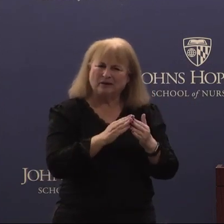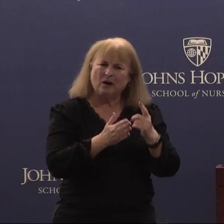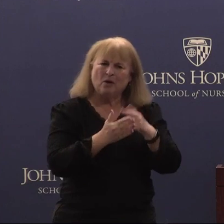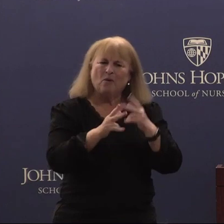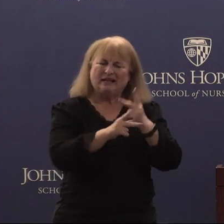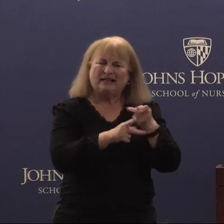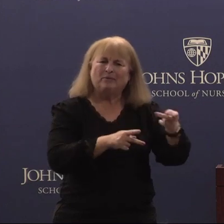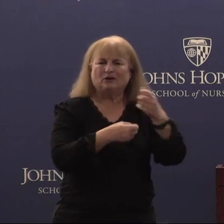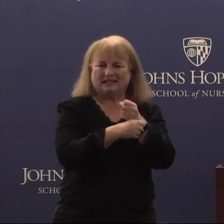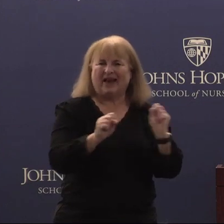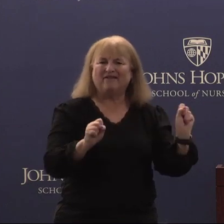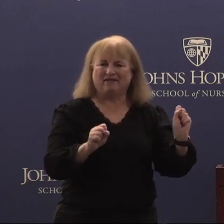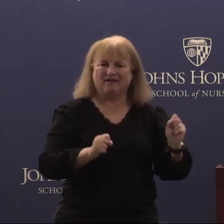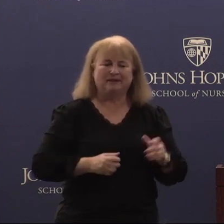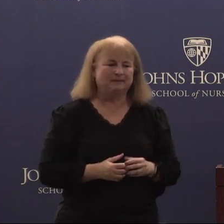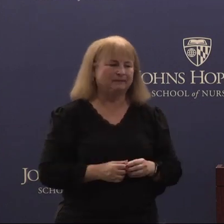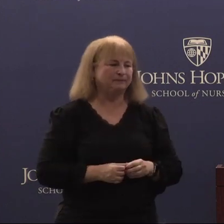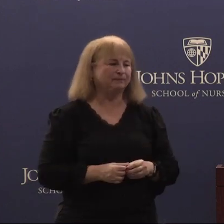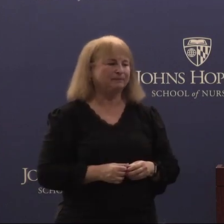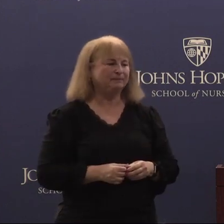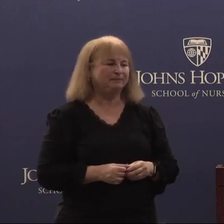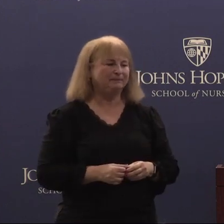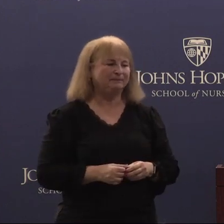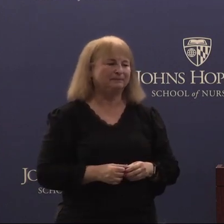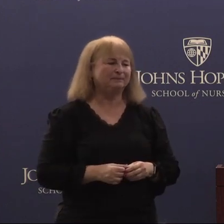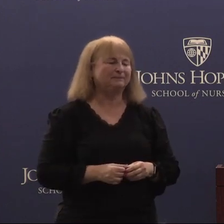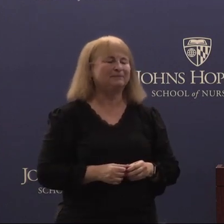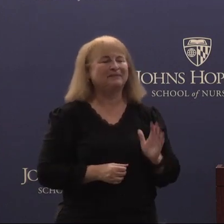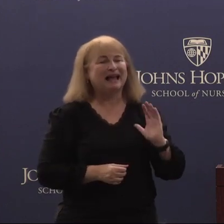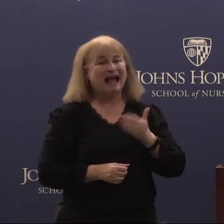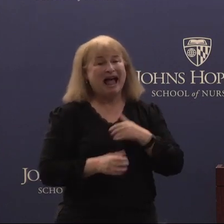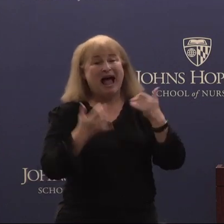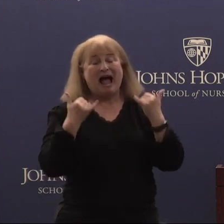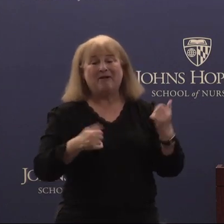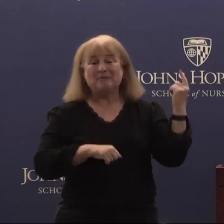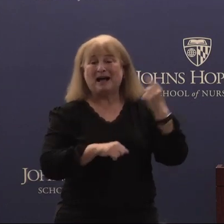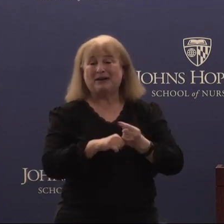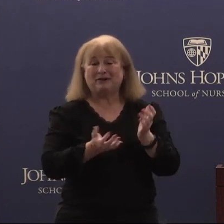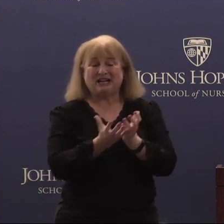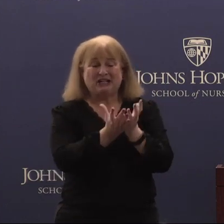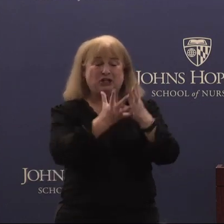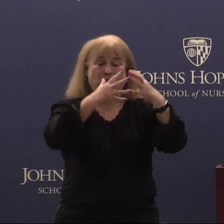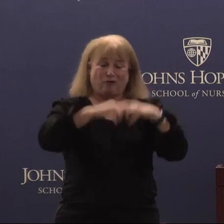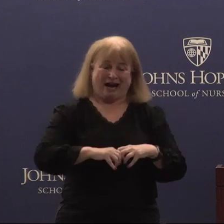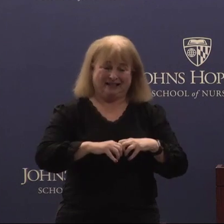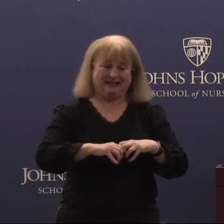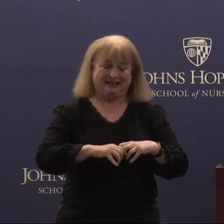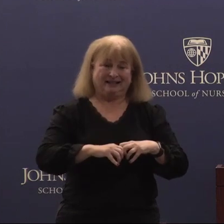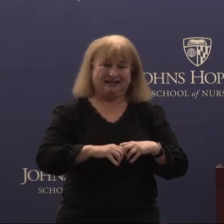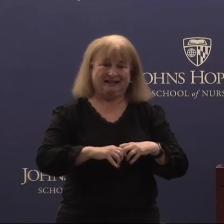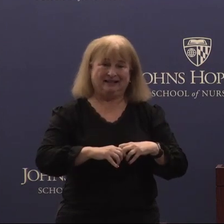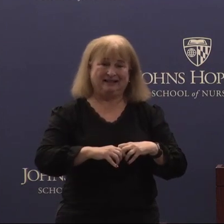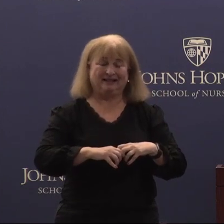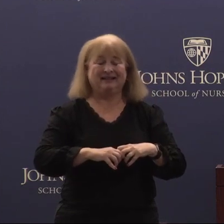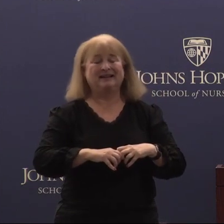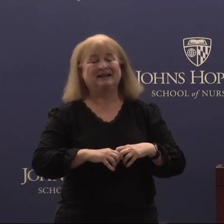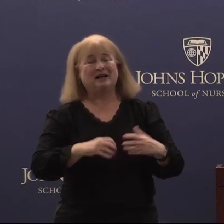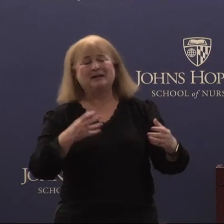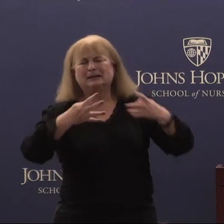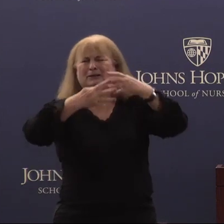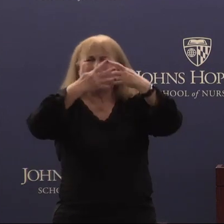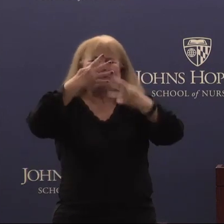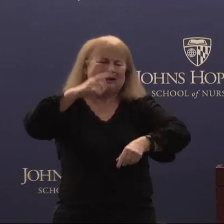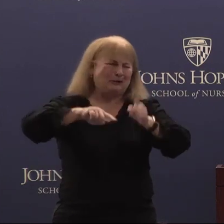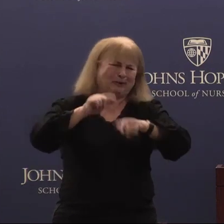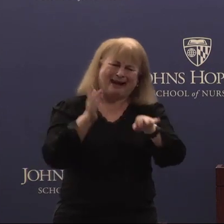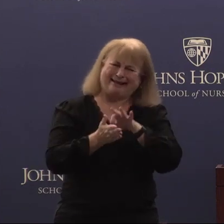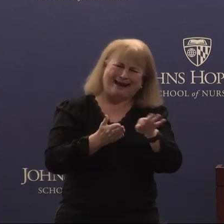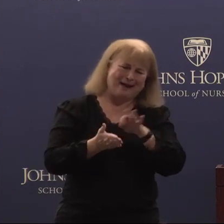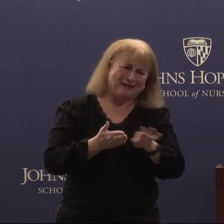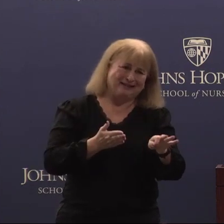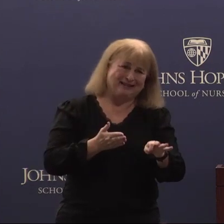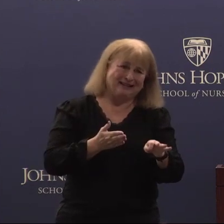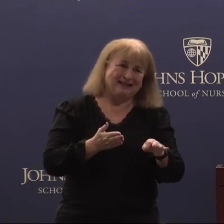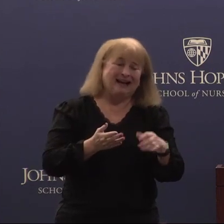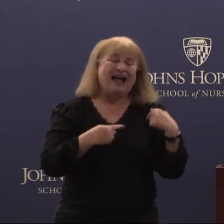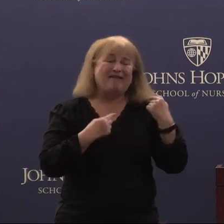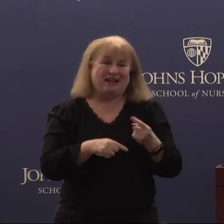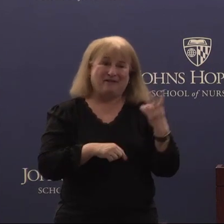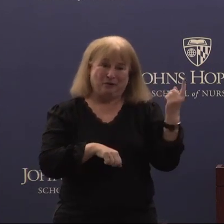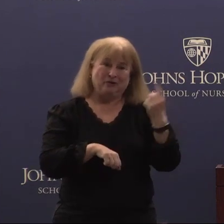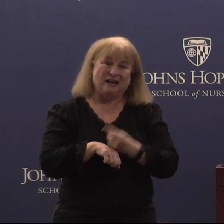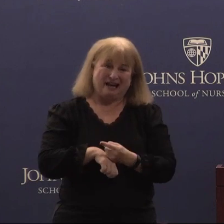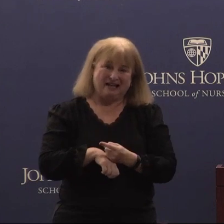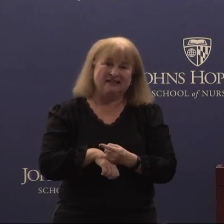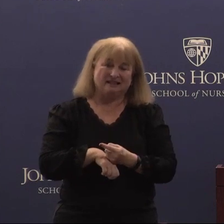safe. Our modern-day shipwrecks are too numerous to count especially after the last few days but